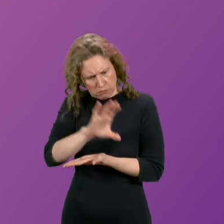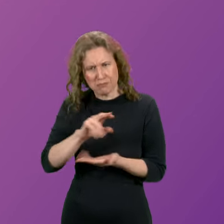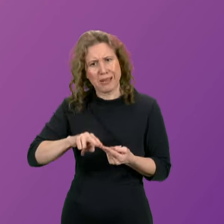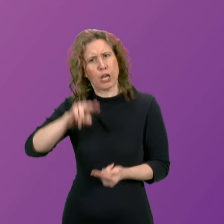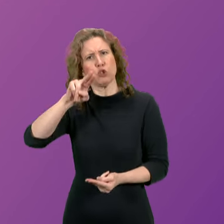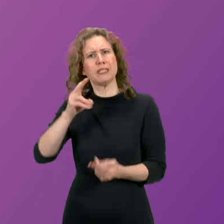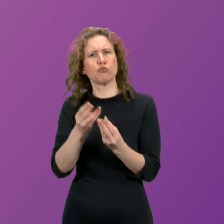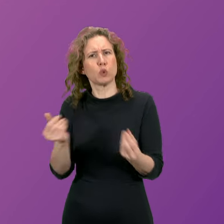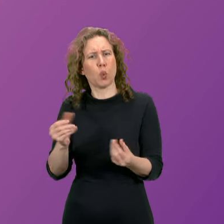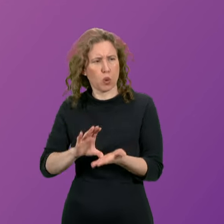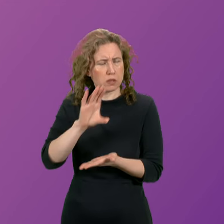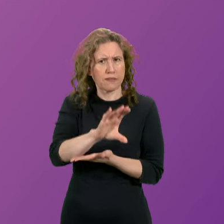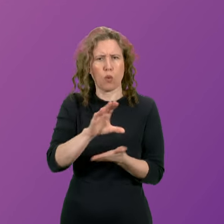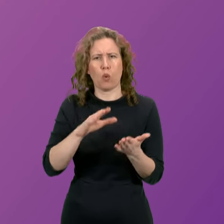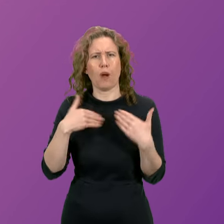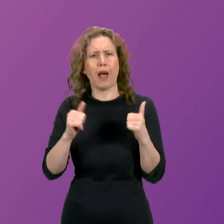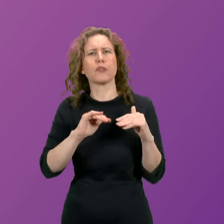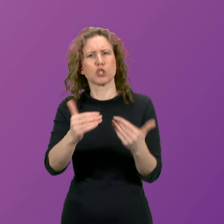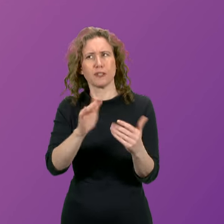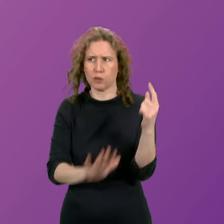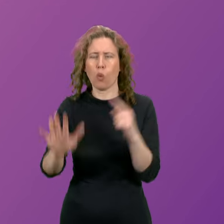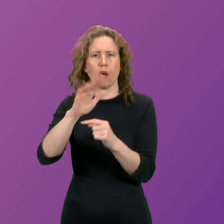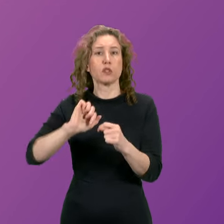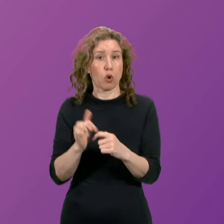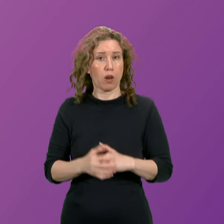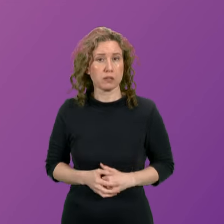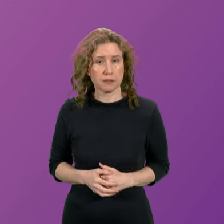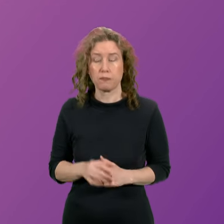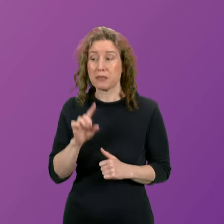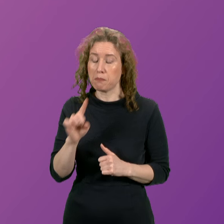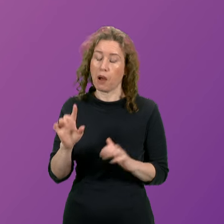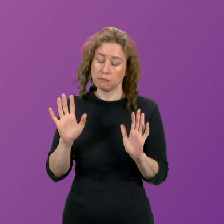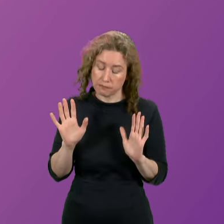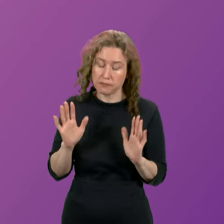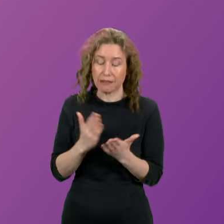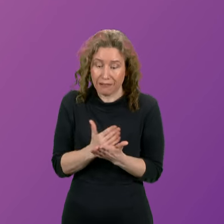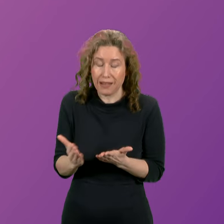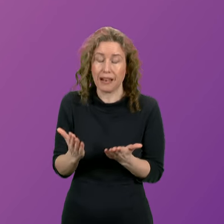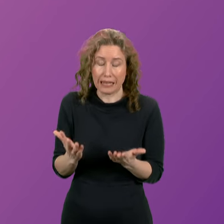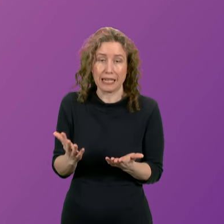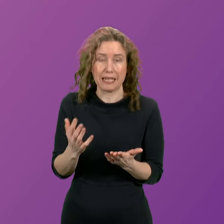resources for the health service around the country, but there is clearly significant